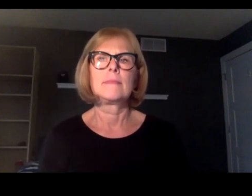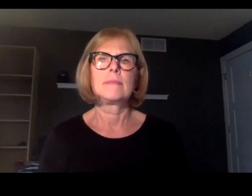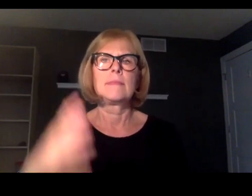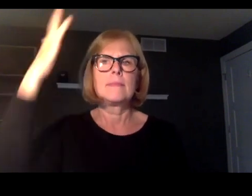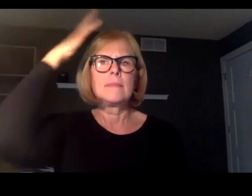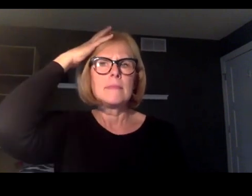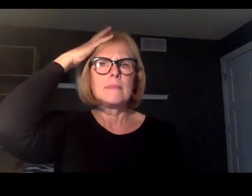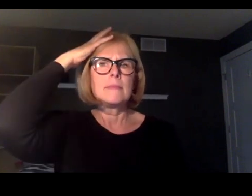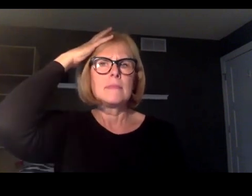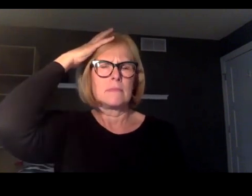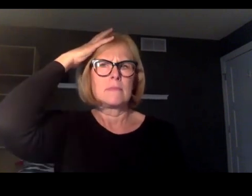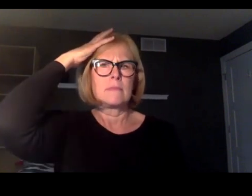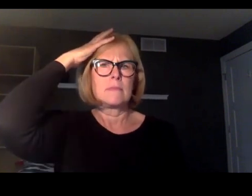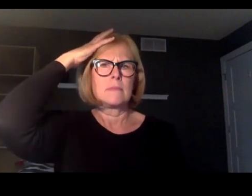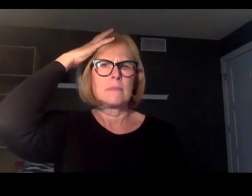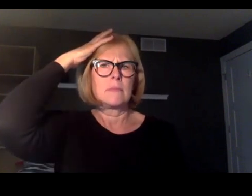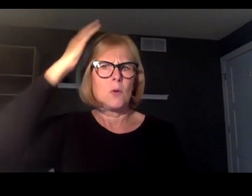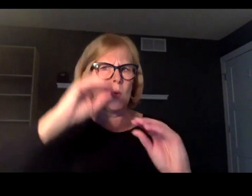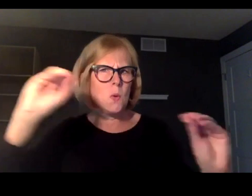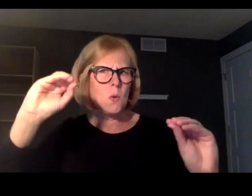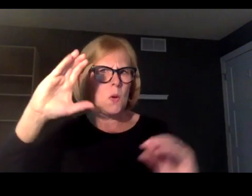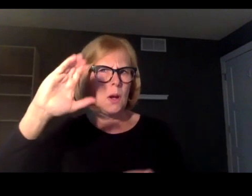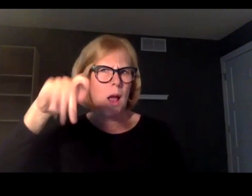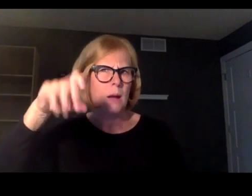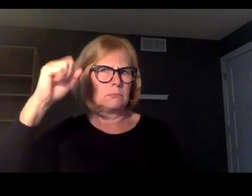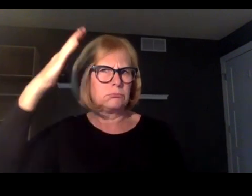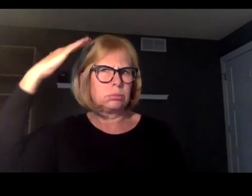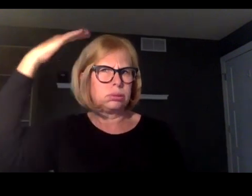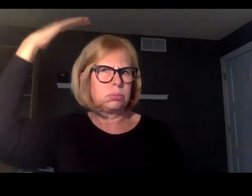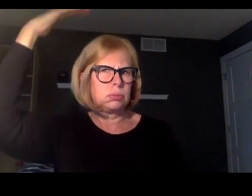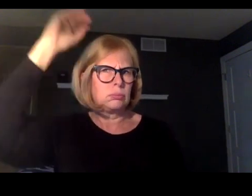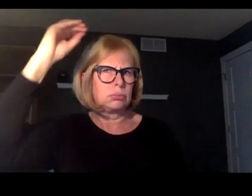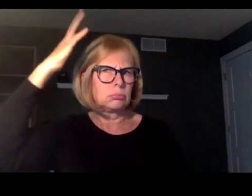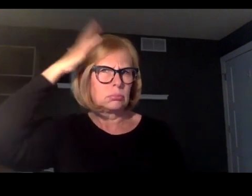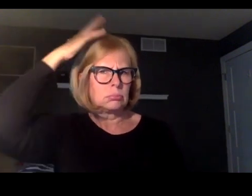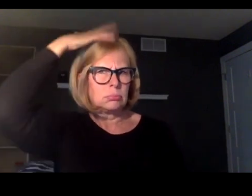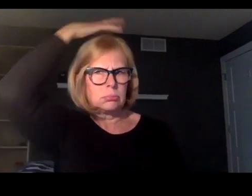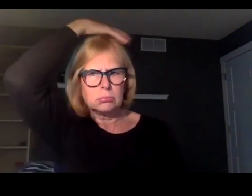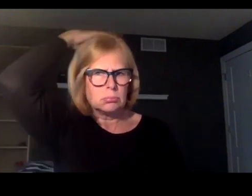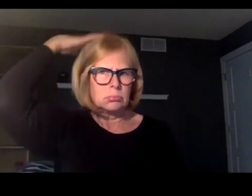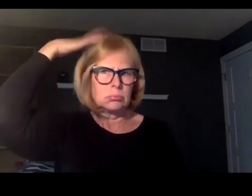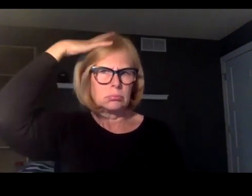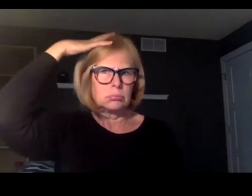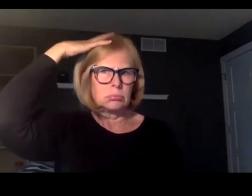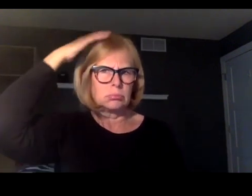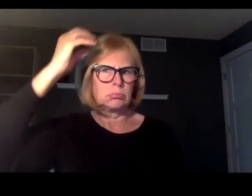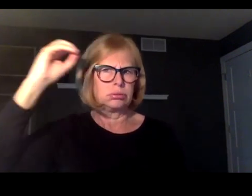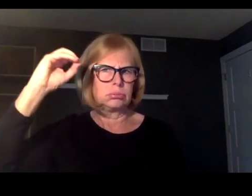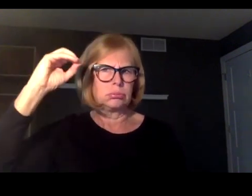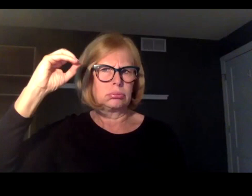He looked to the right of him. No caps. He looked to the left of him. No caps.